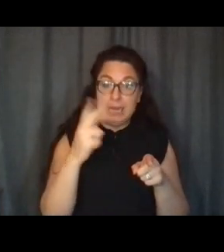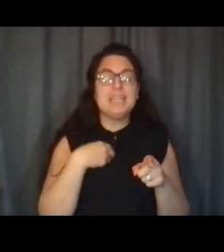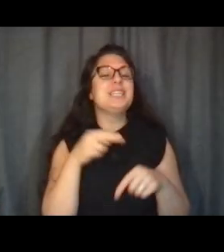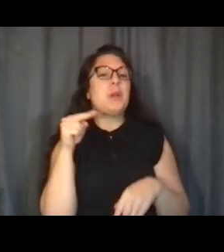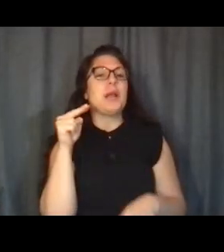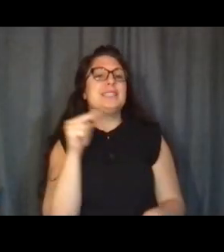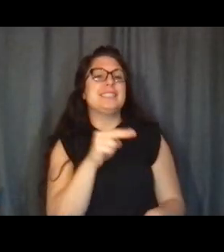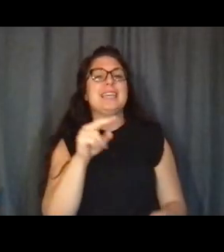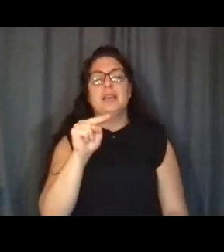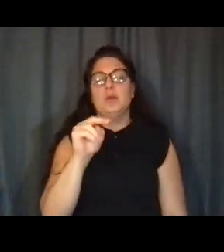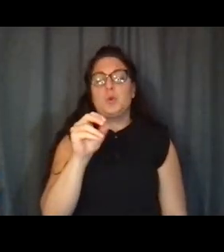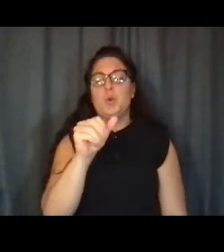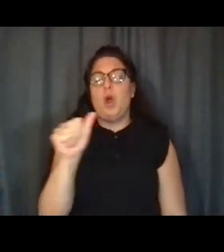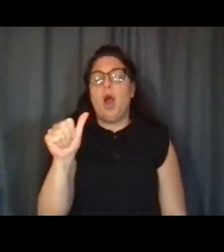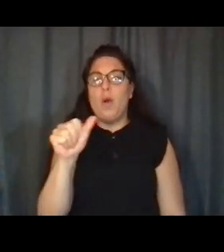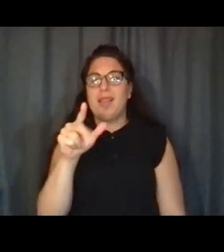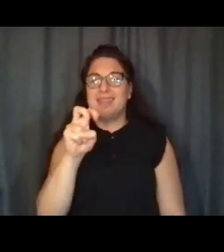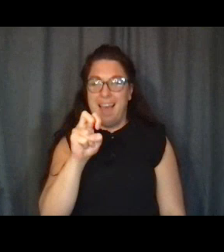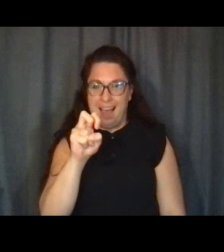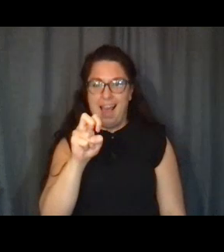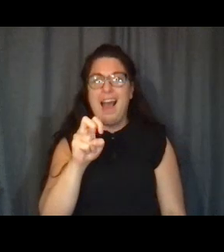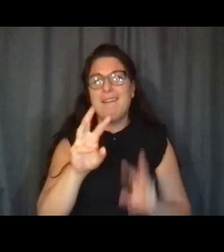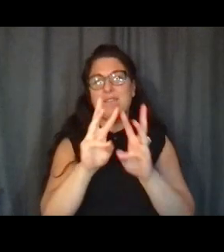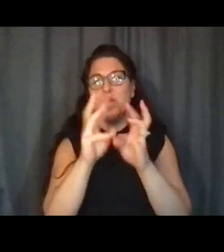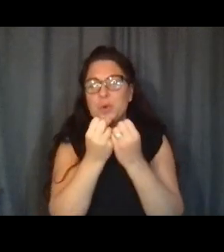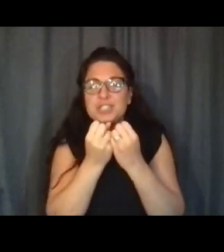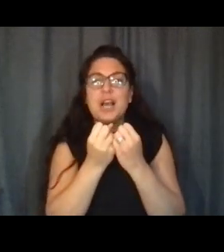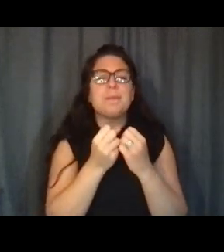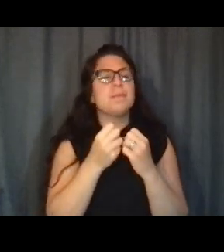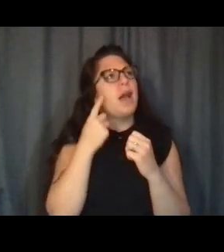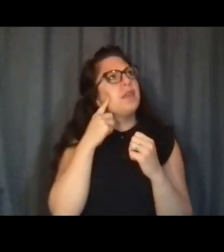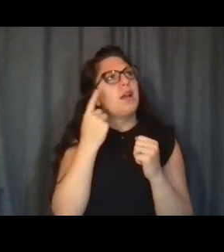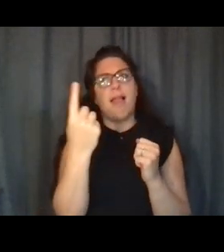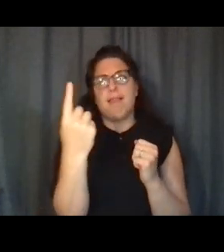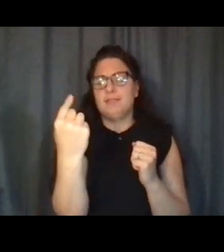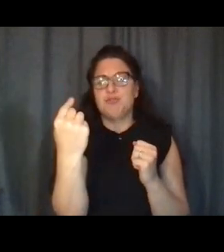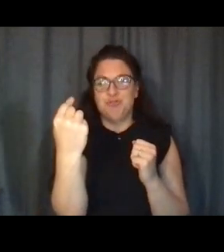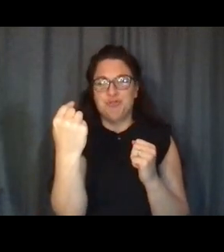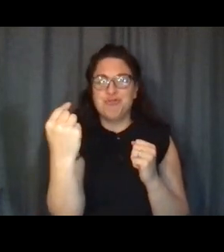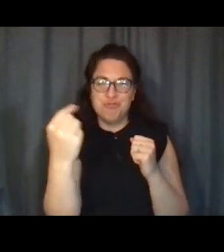which I did a few, about a year ago at this point, actually. Where we talked about using these to study tornadoes.